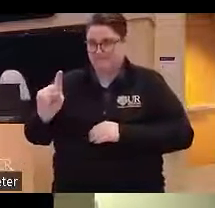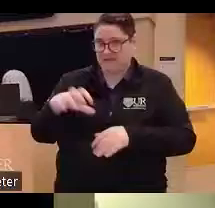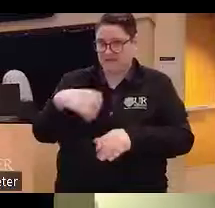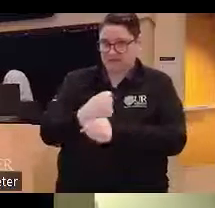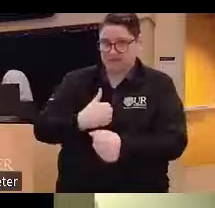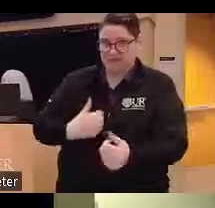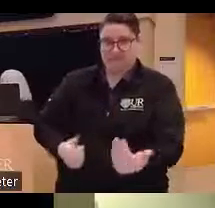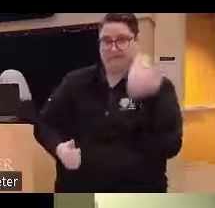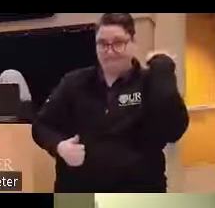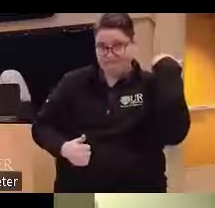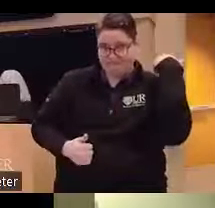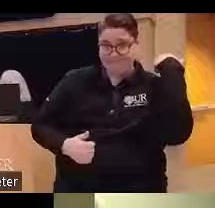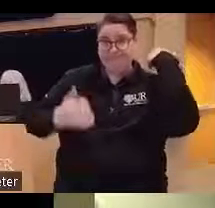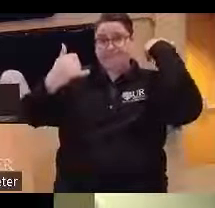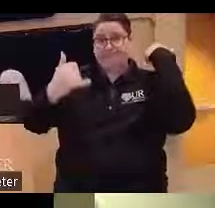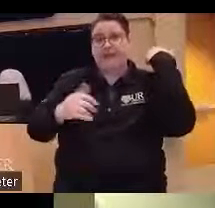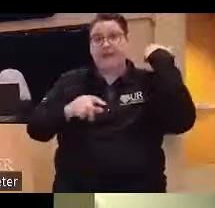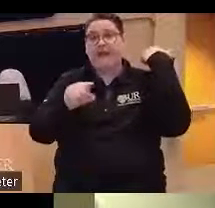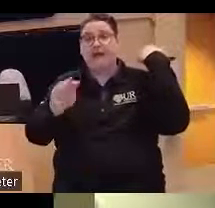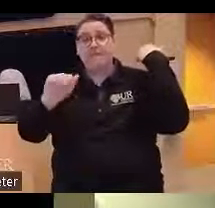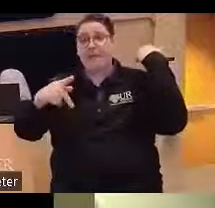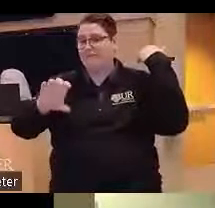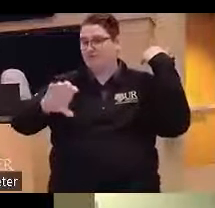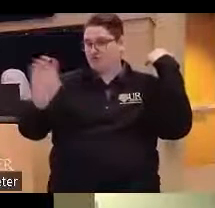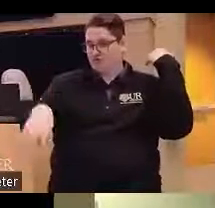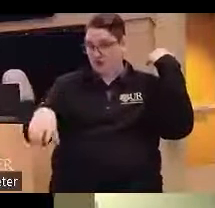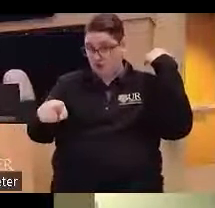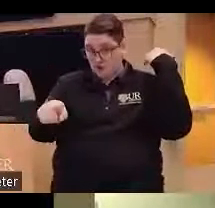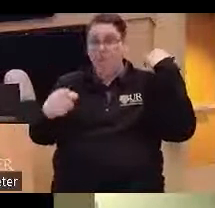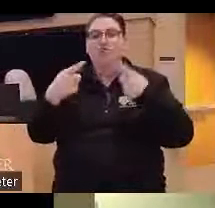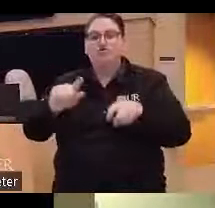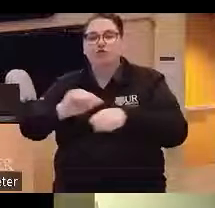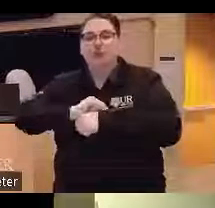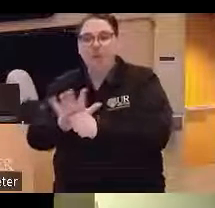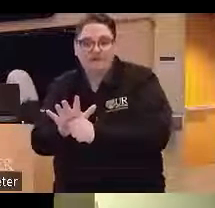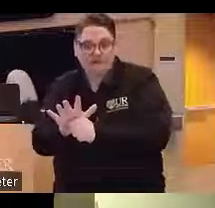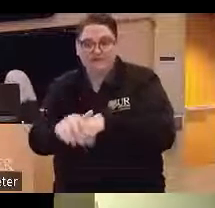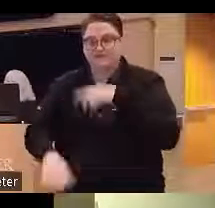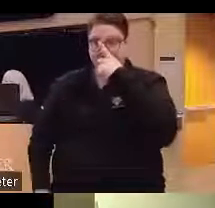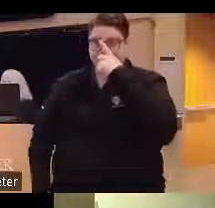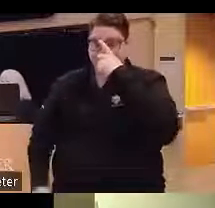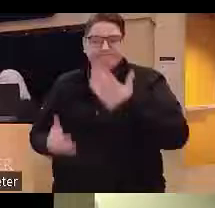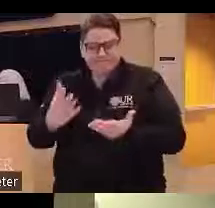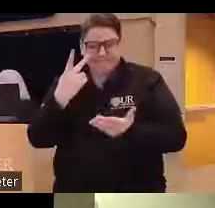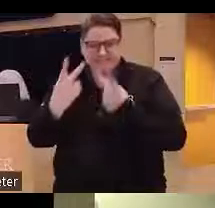another map of Chicago this one from the covid epidemic and what you see is there are pockets